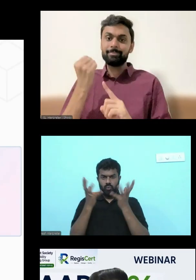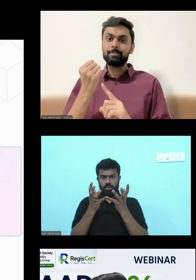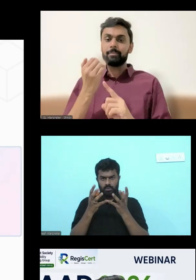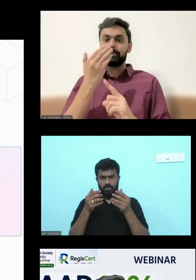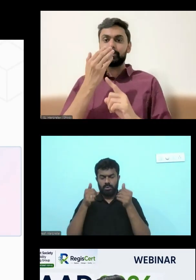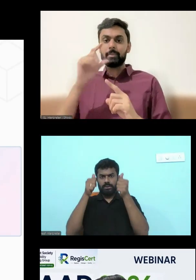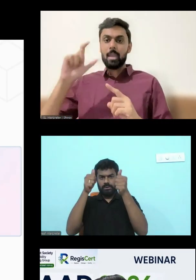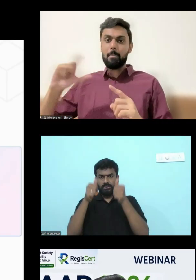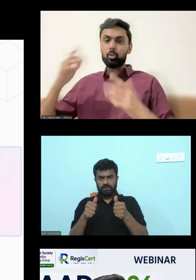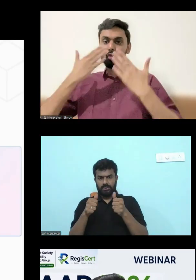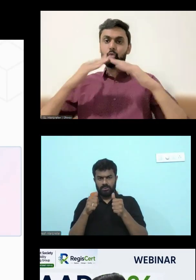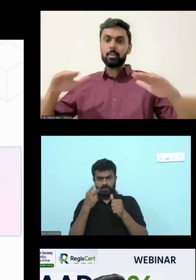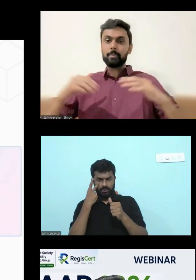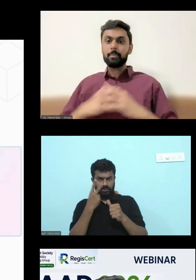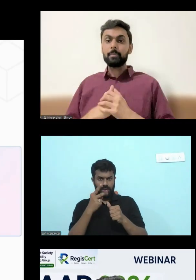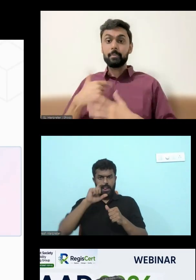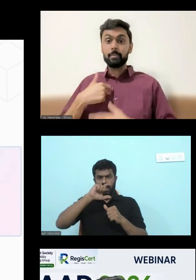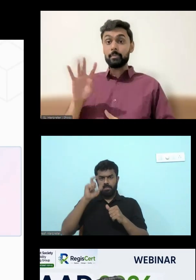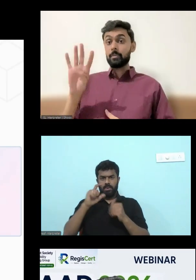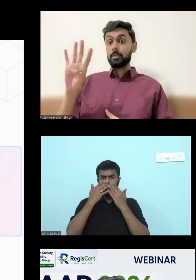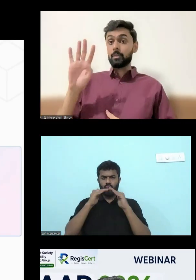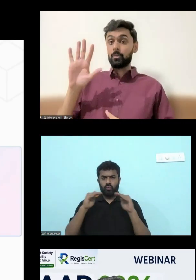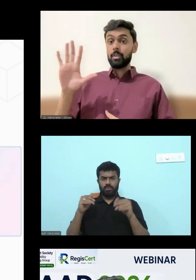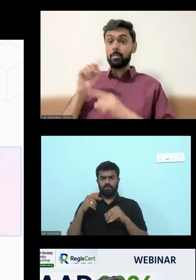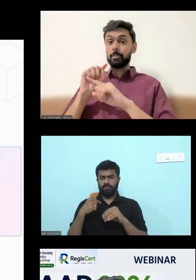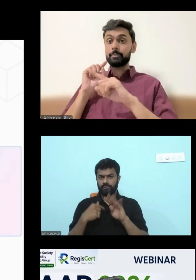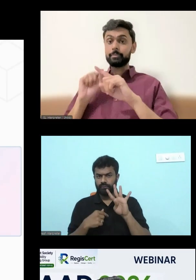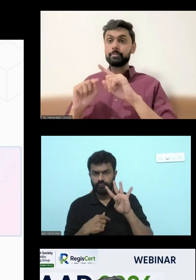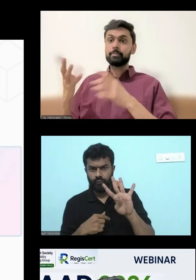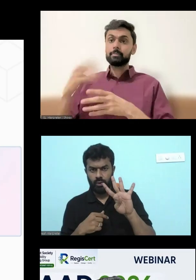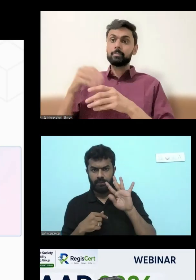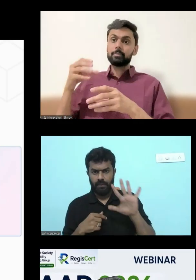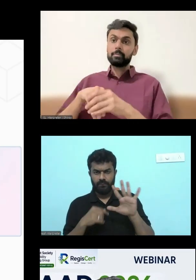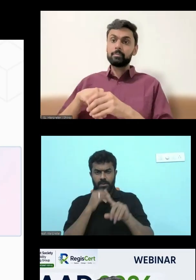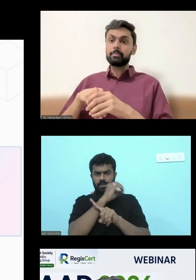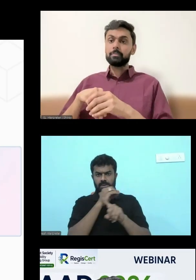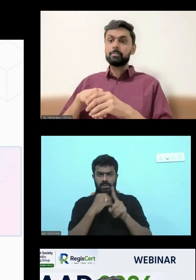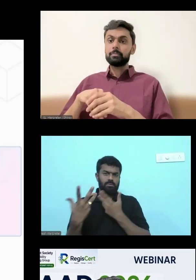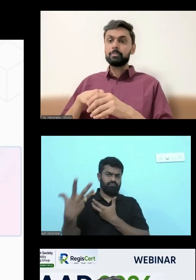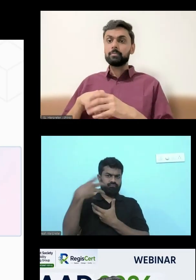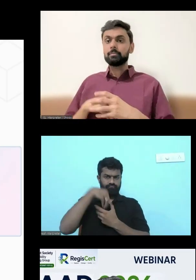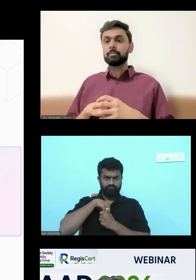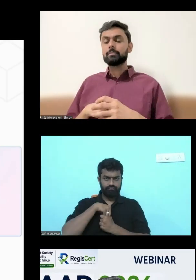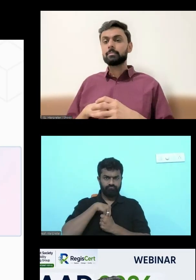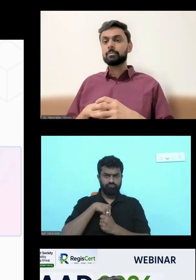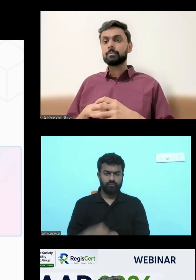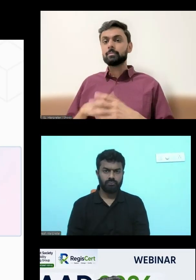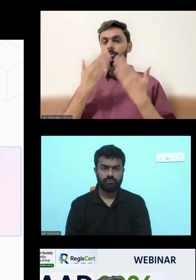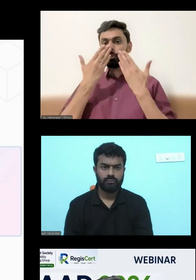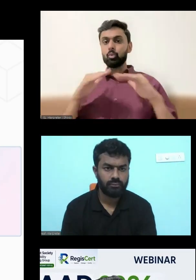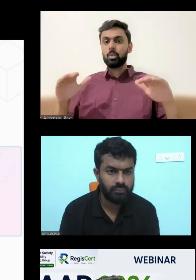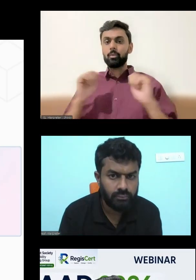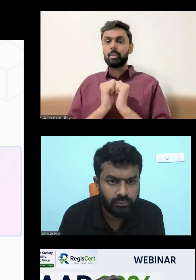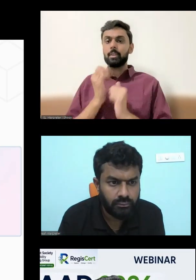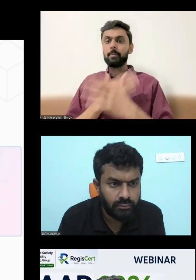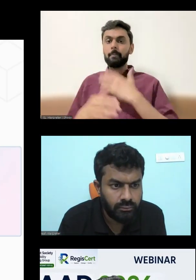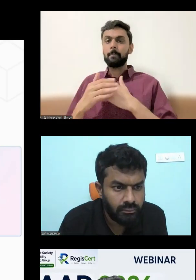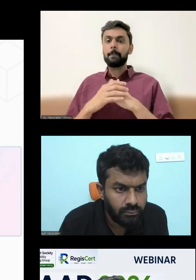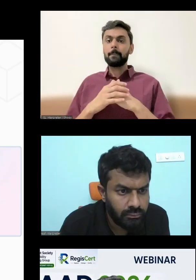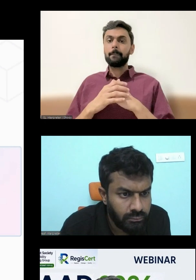We have 45% enrollment increase in the case of students with disability inclusive classroom since